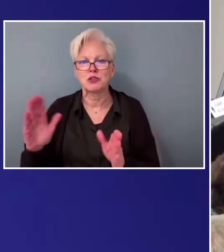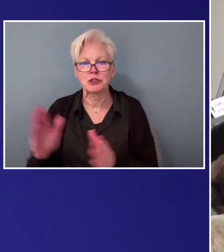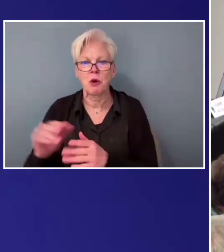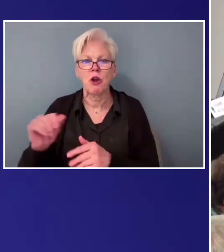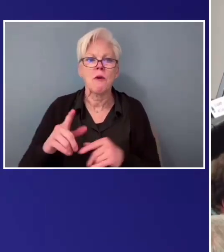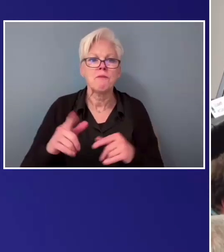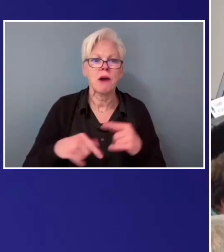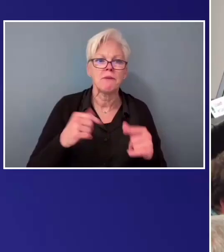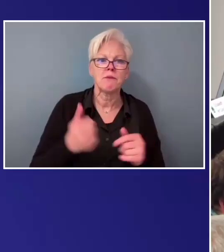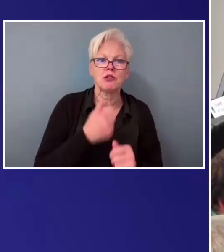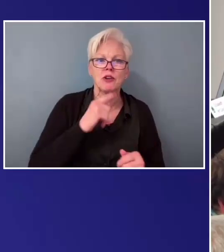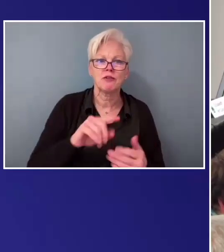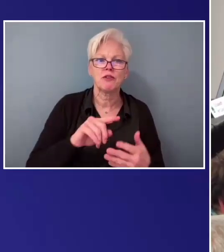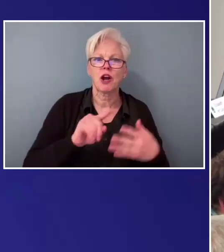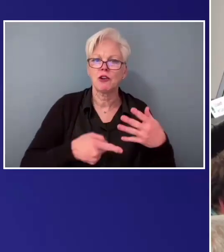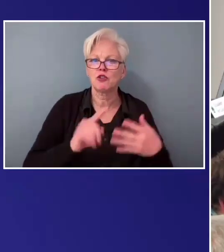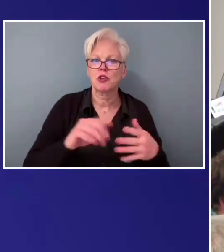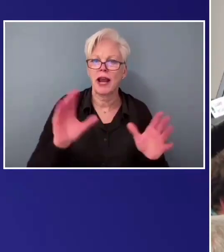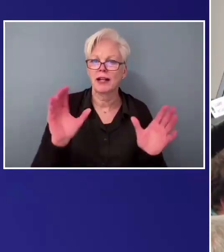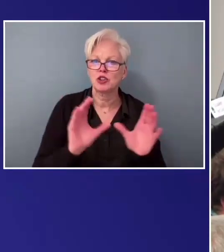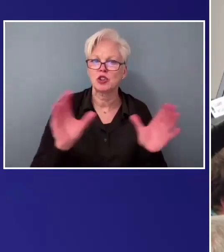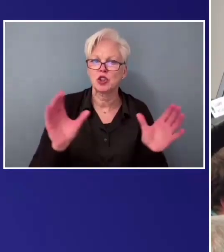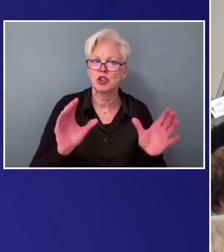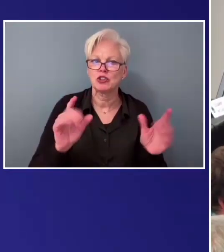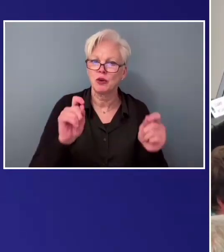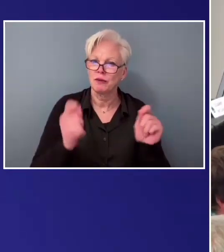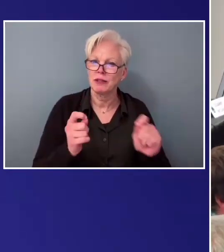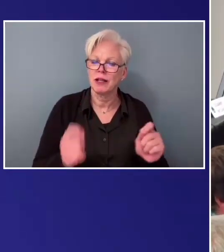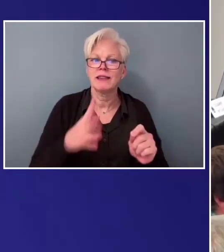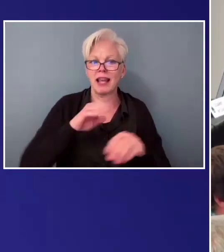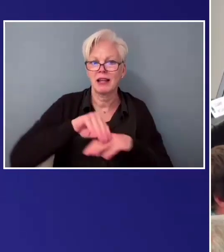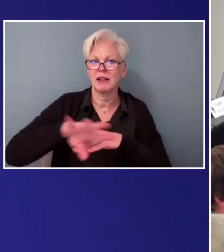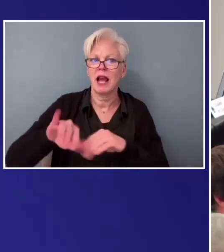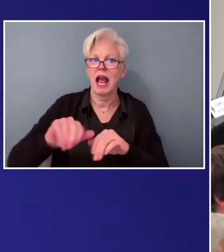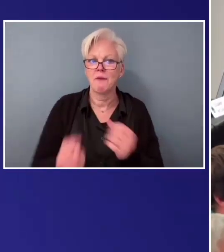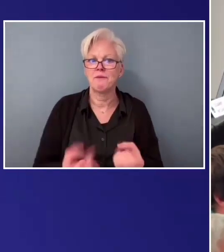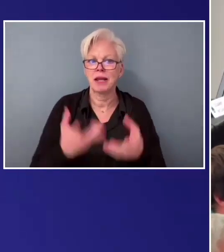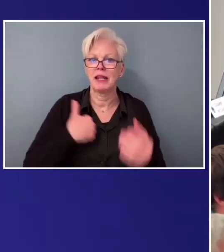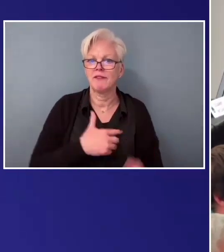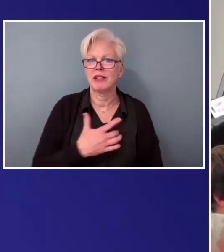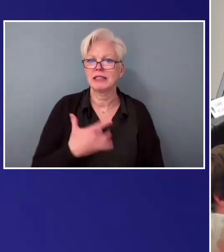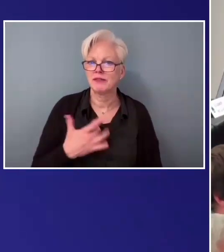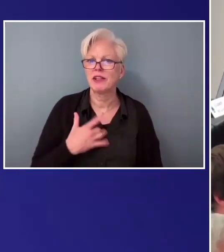And so if we're going to make tweaks there, I think it changes the way many of us would feel about other aspects.